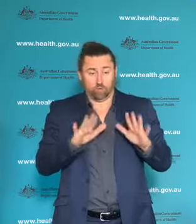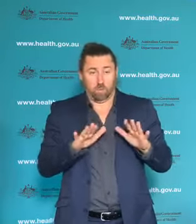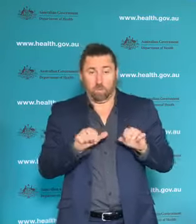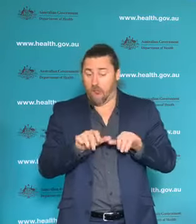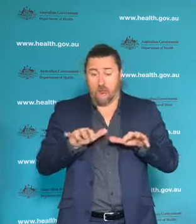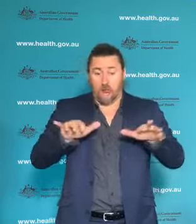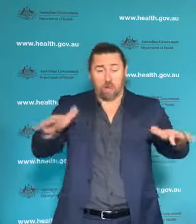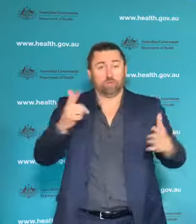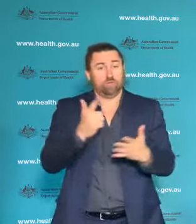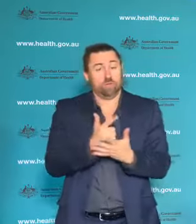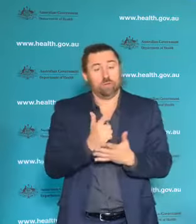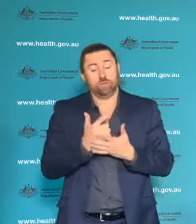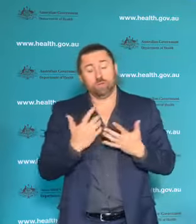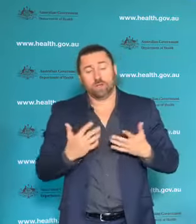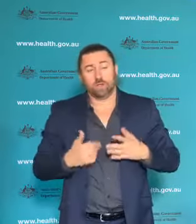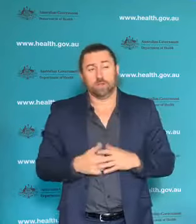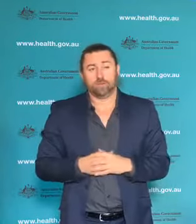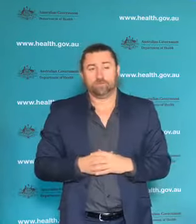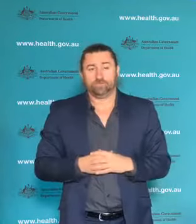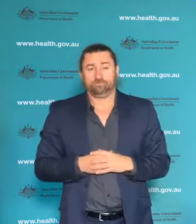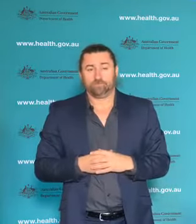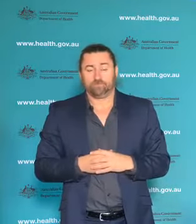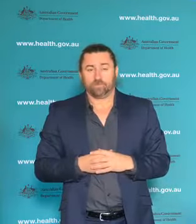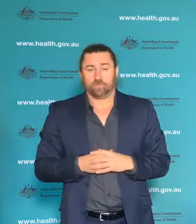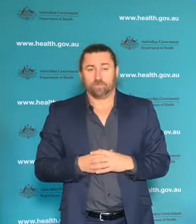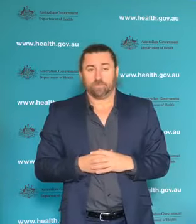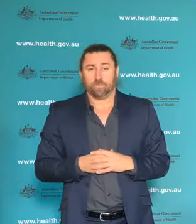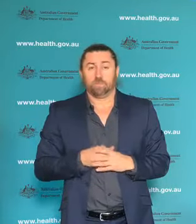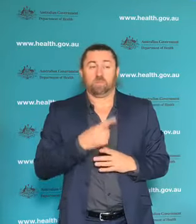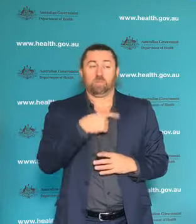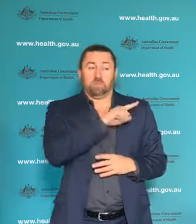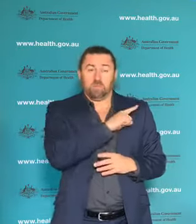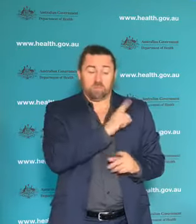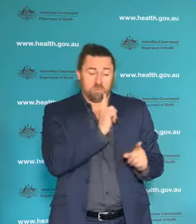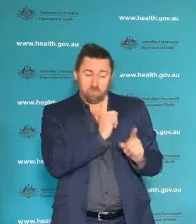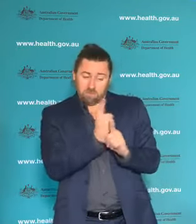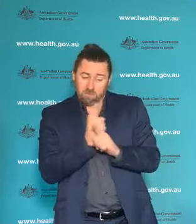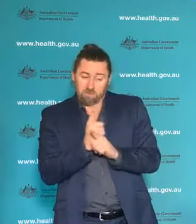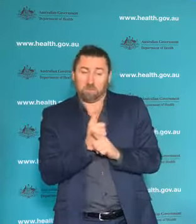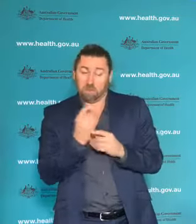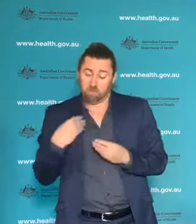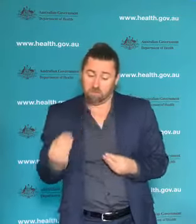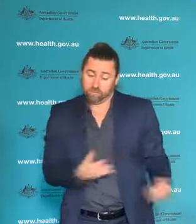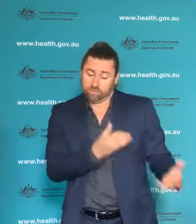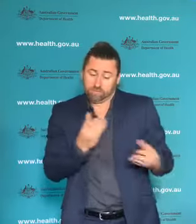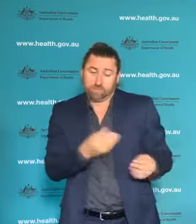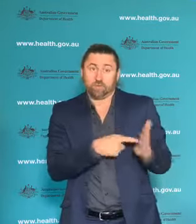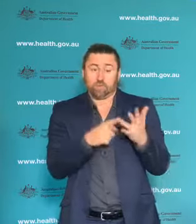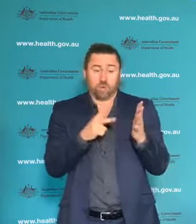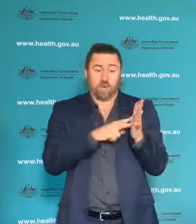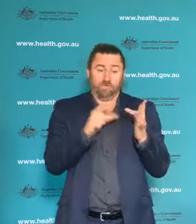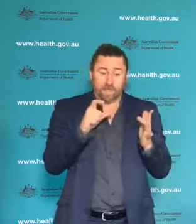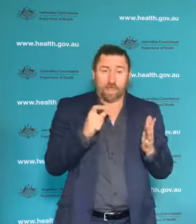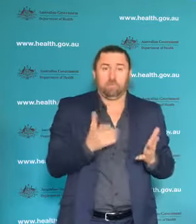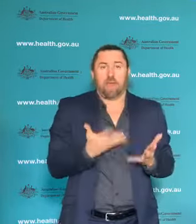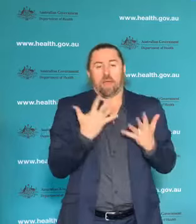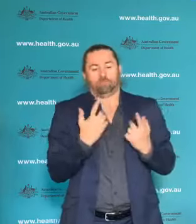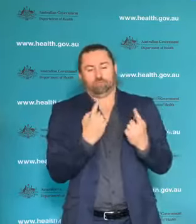seeing at the moment. That advice has been provided and of course will be considered by the Victorian Government,